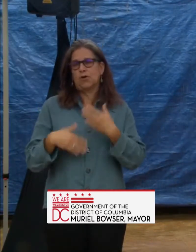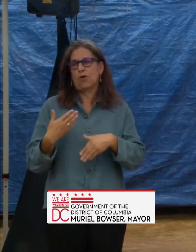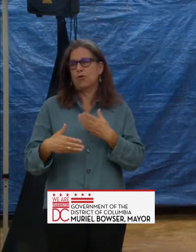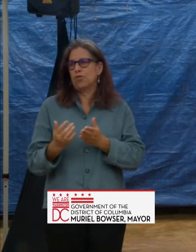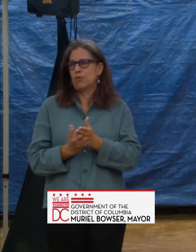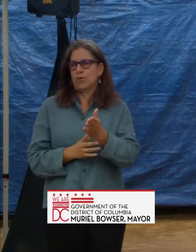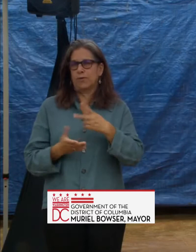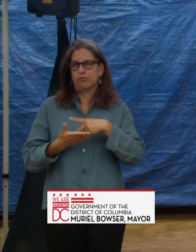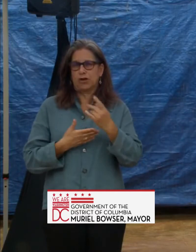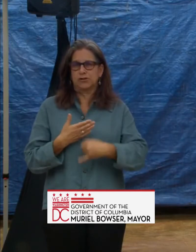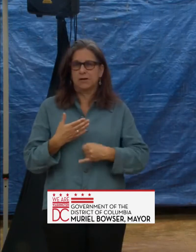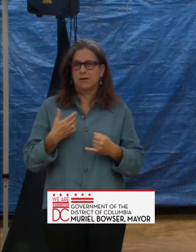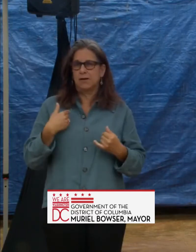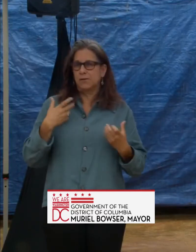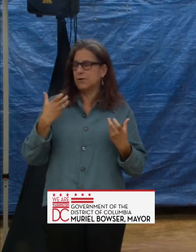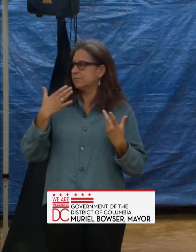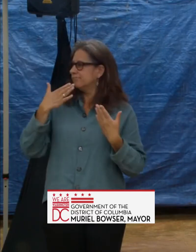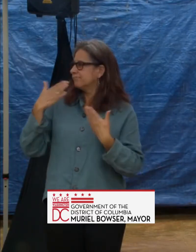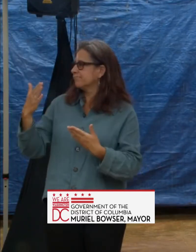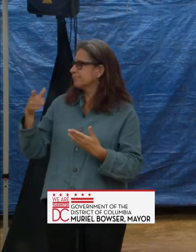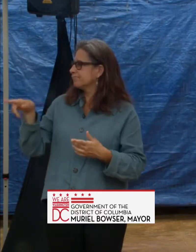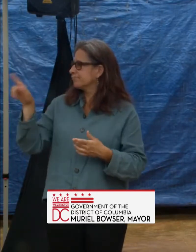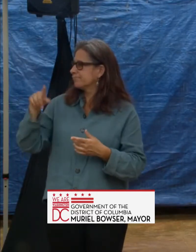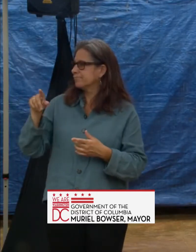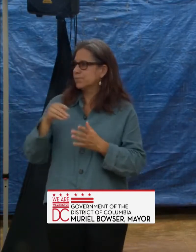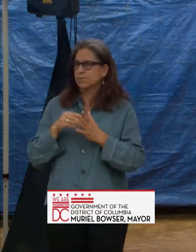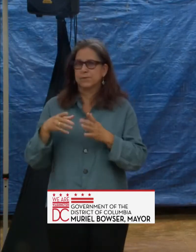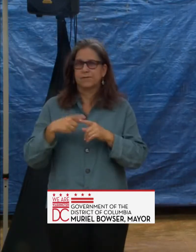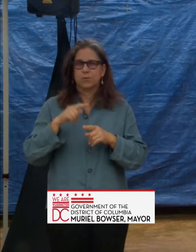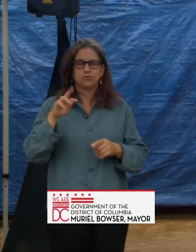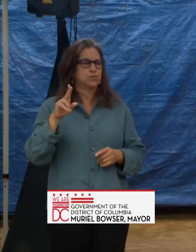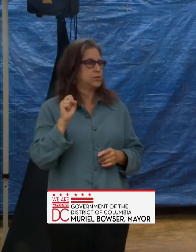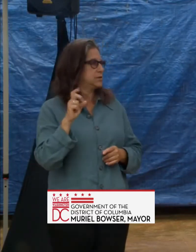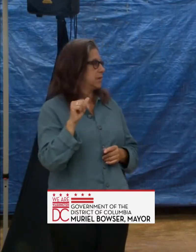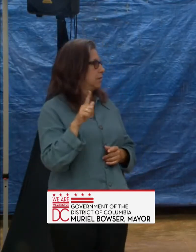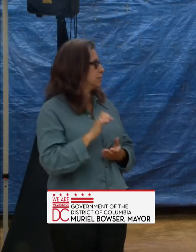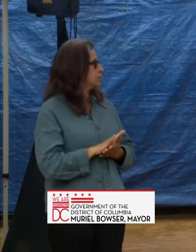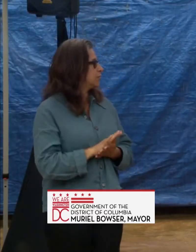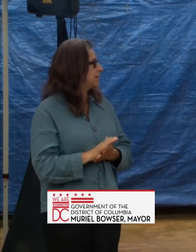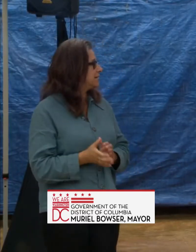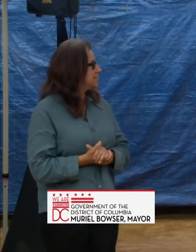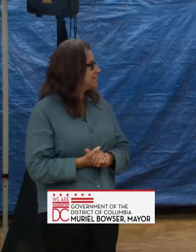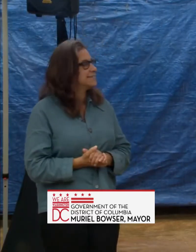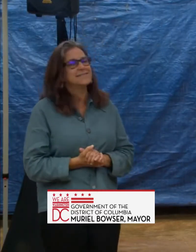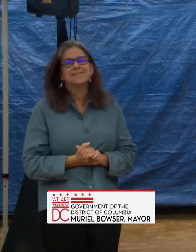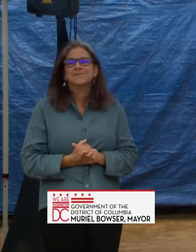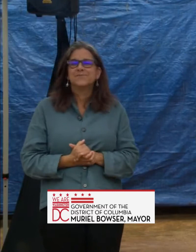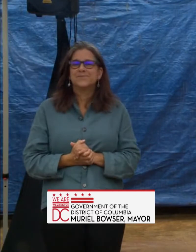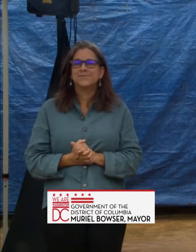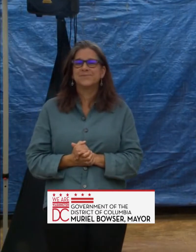ALL RIGHT, TRUESDELL! AND LAST BUT NOT LEAST, I TOO